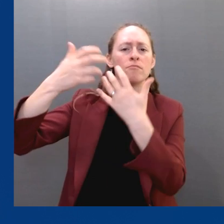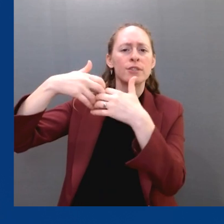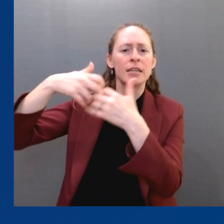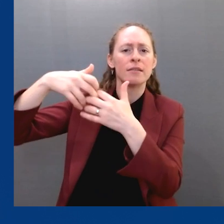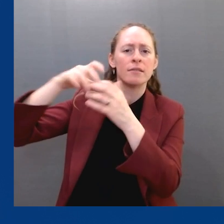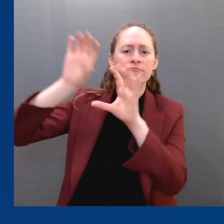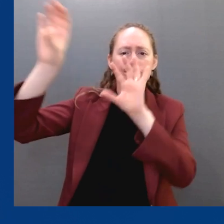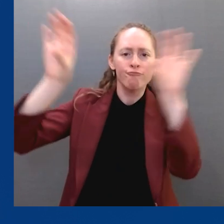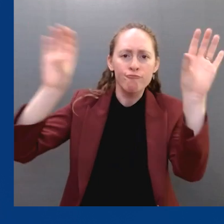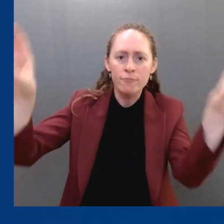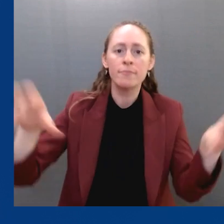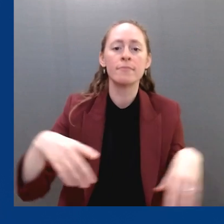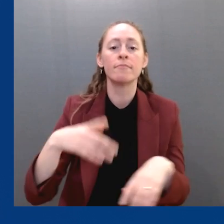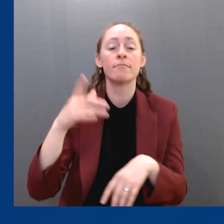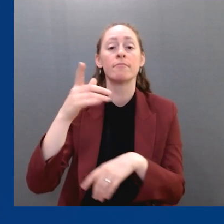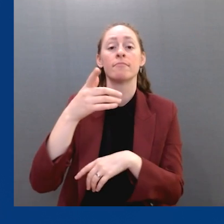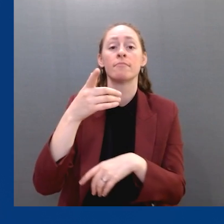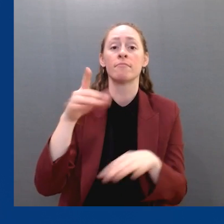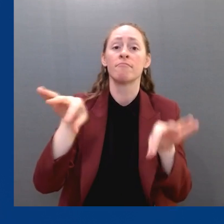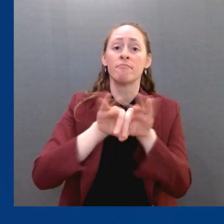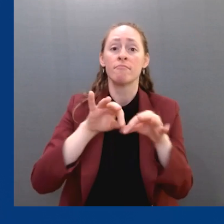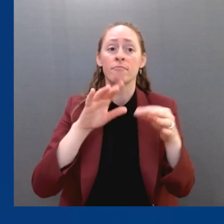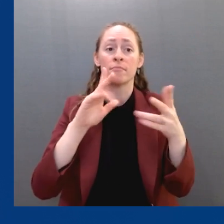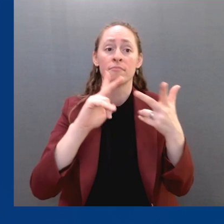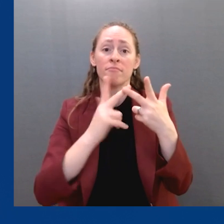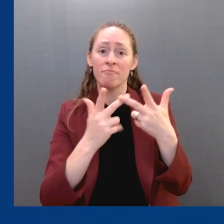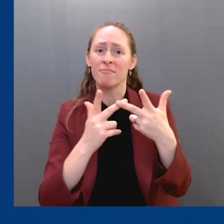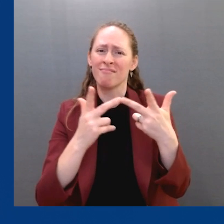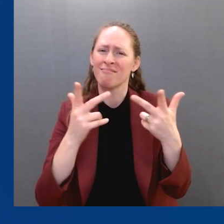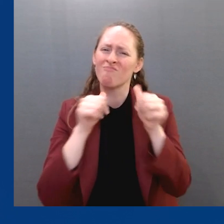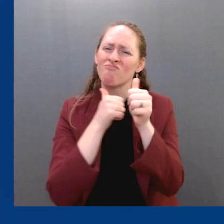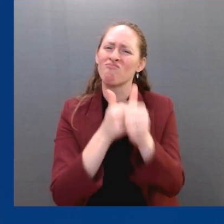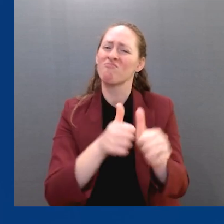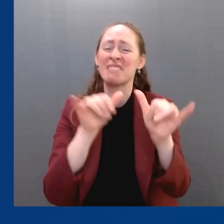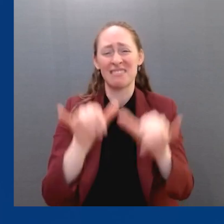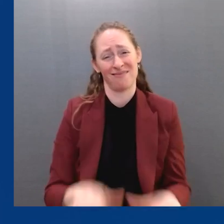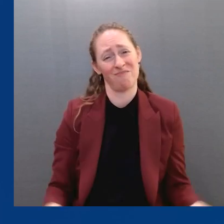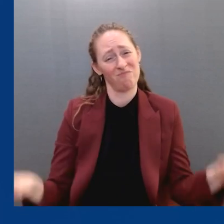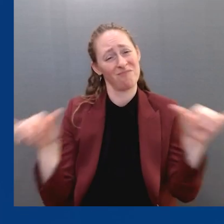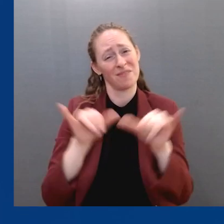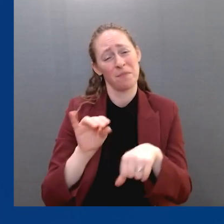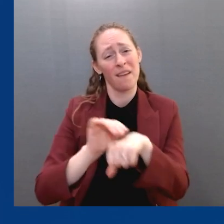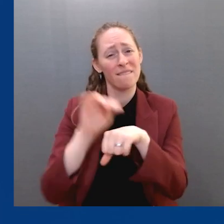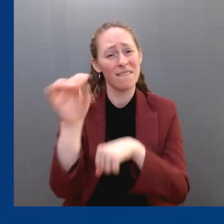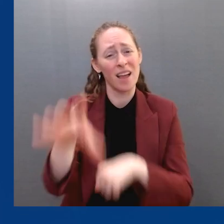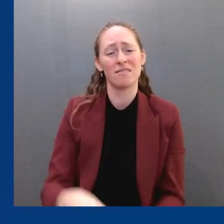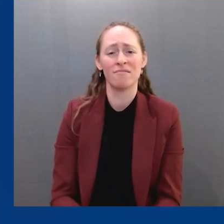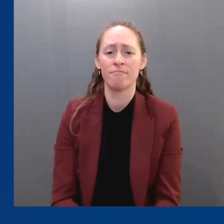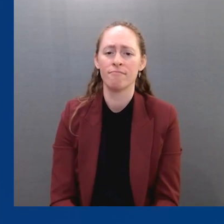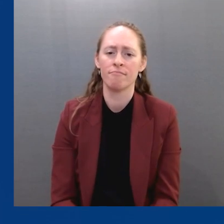BA-4 and 5 as it has been with we want to BA-2.